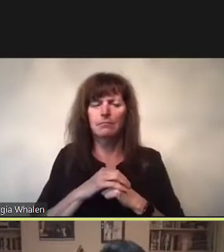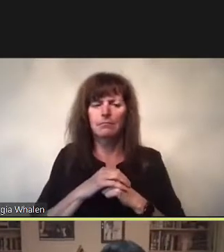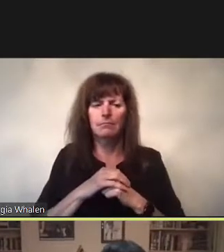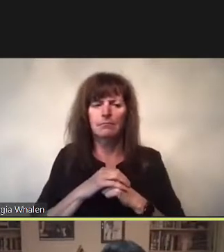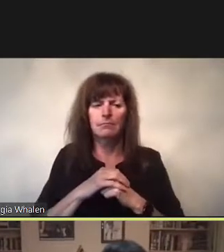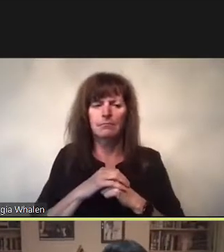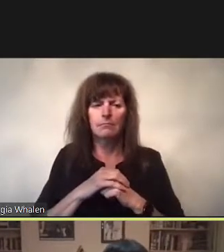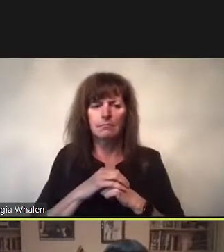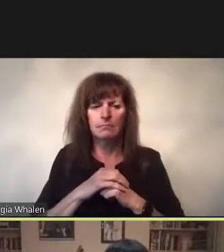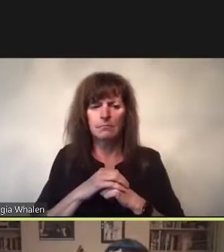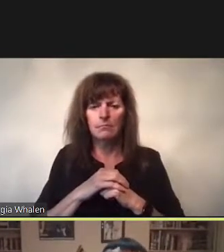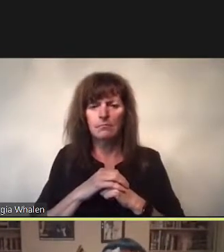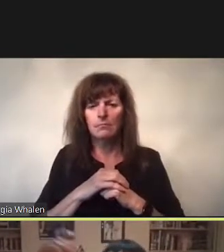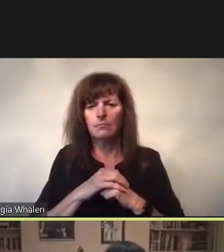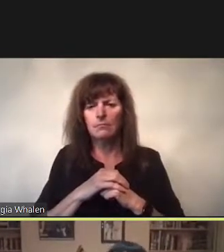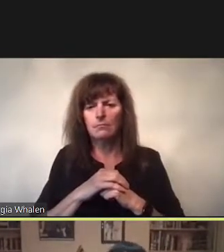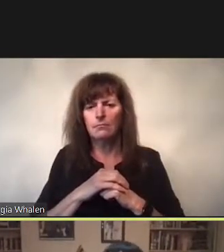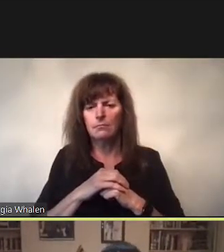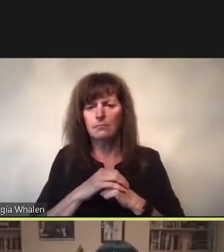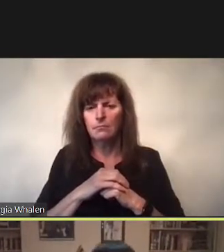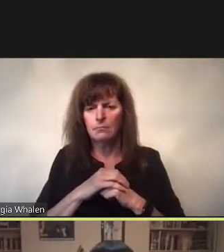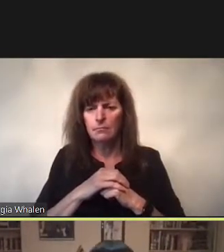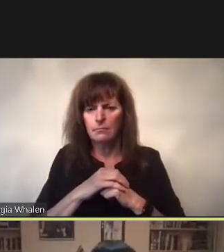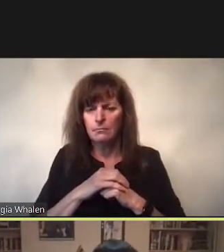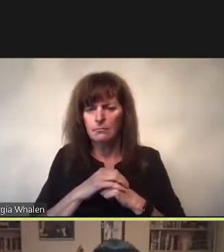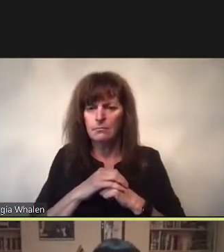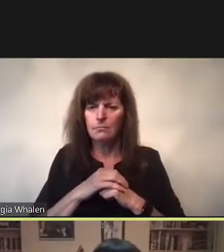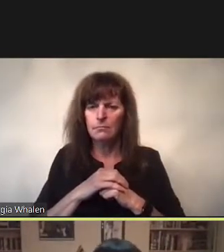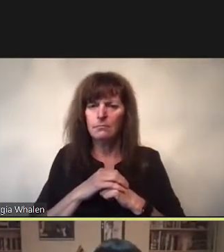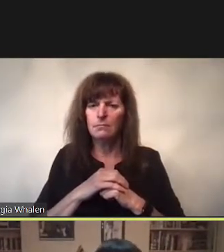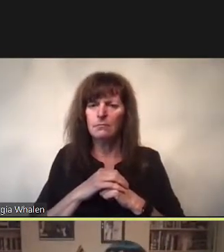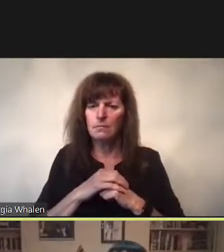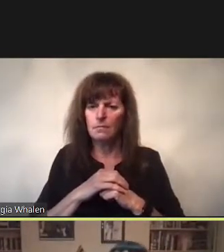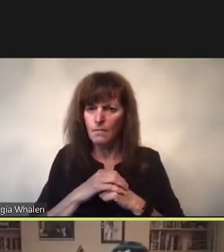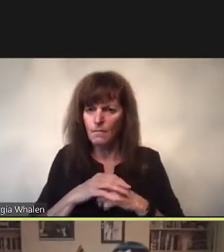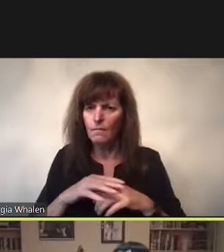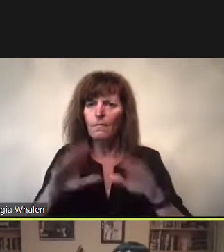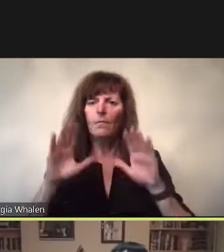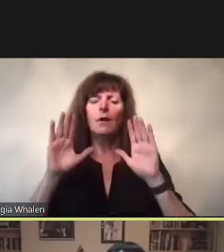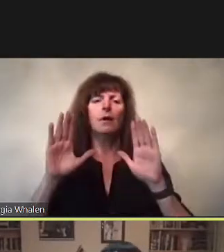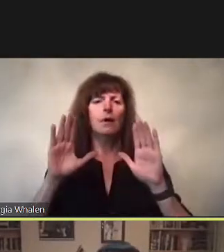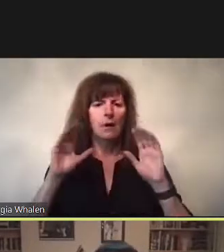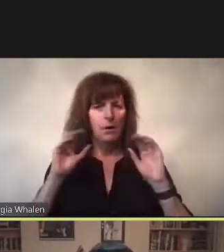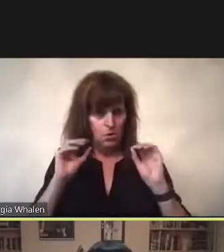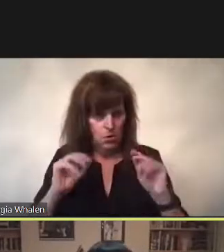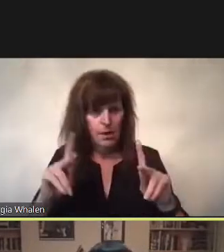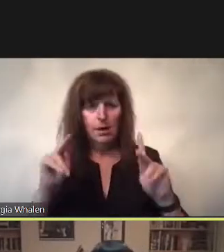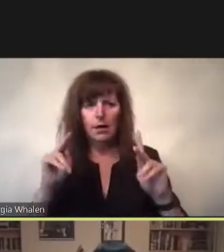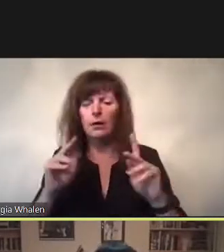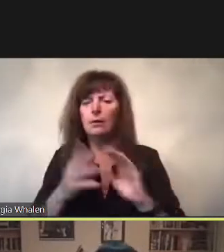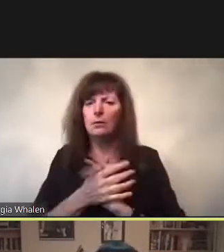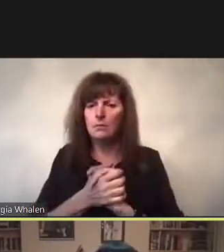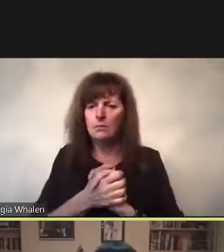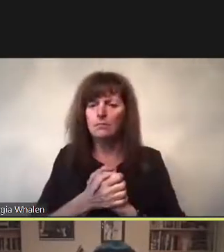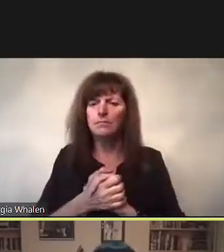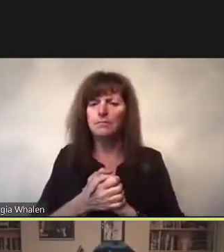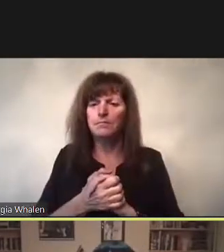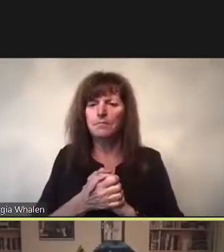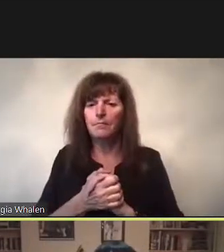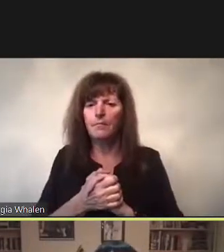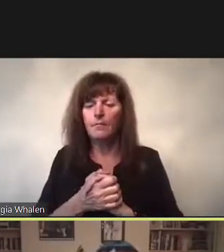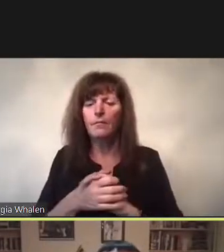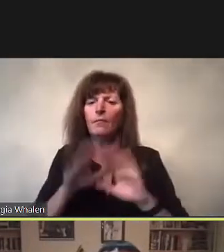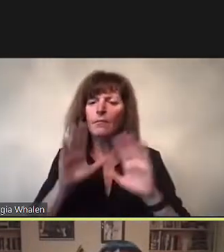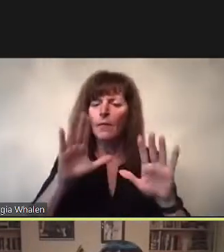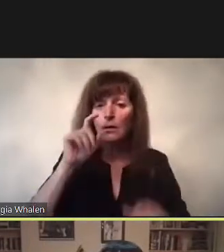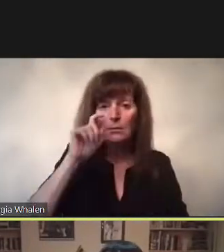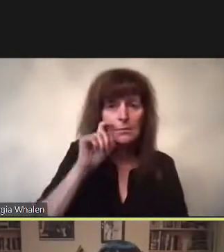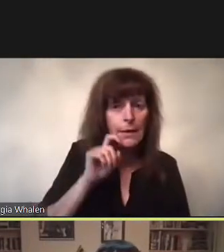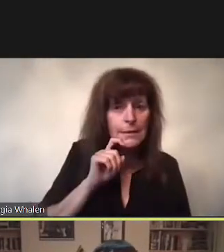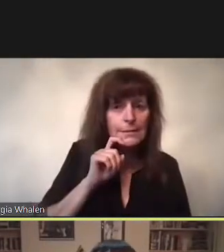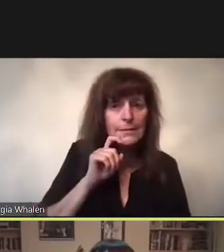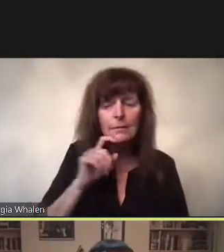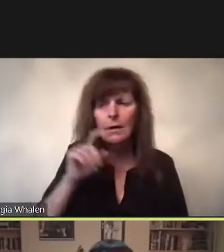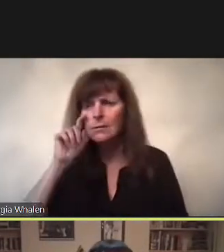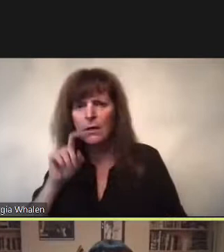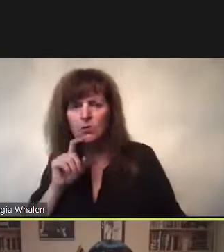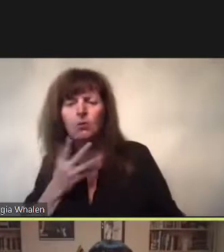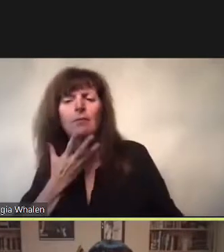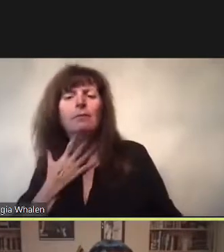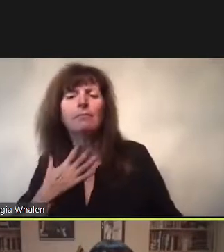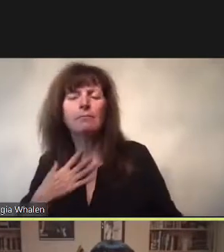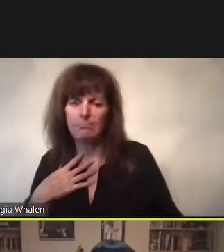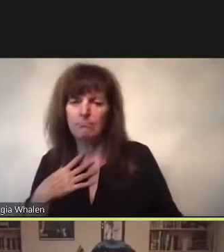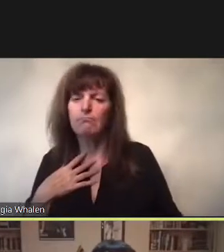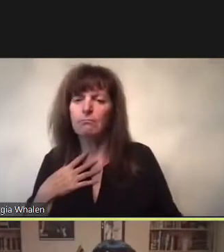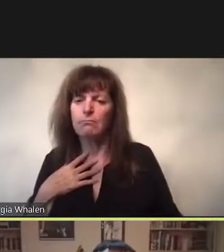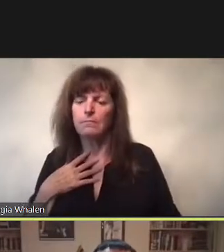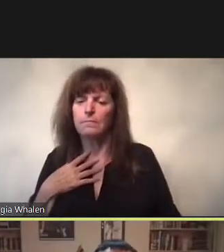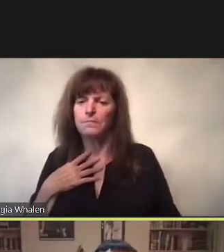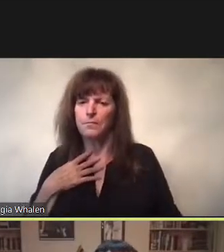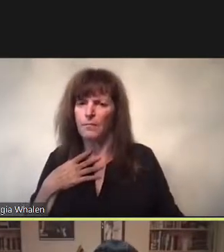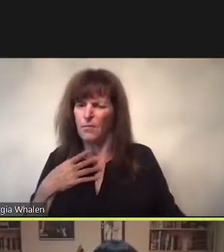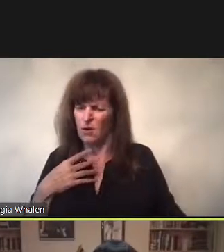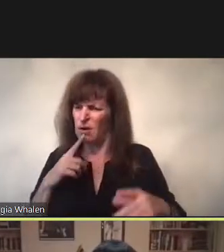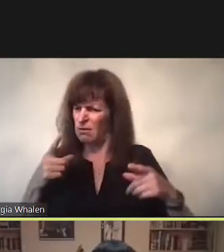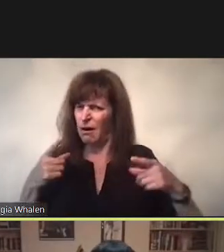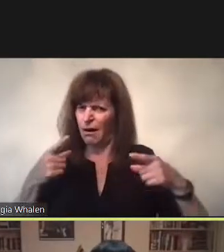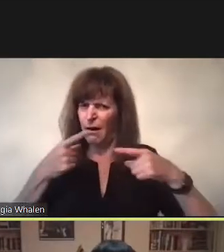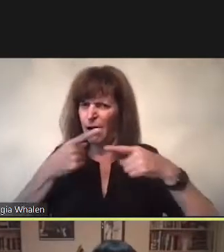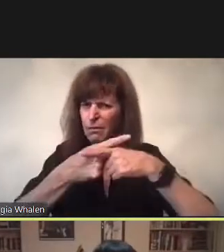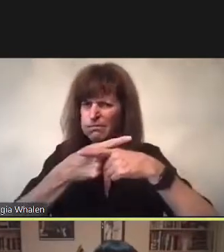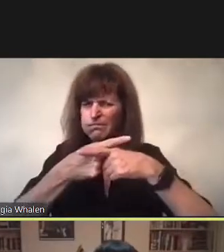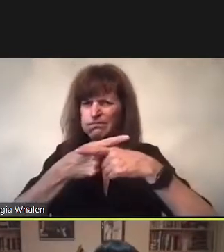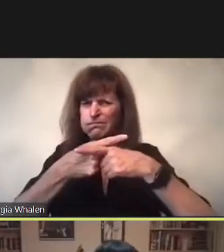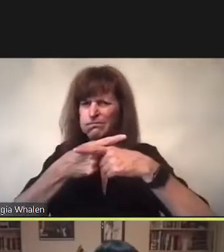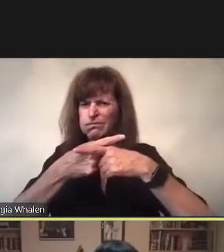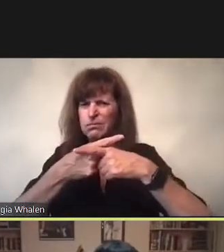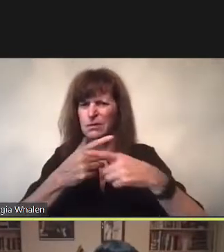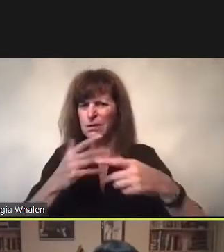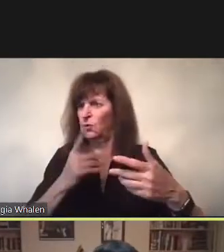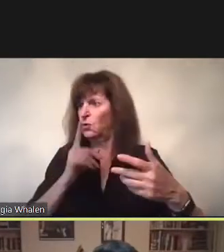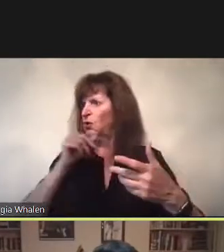at the feeling moment of jouissance, there is no relation whatsoever to another person.